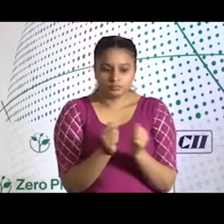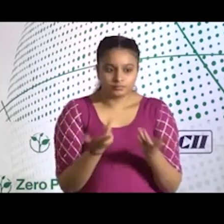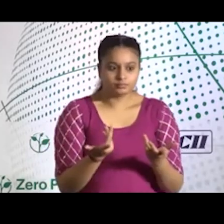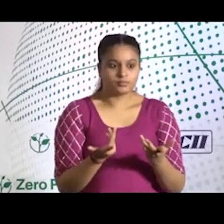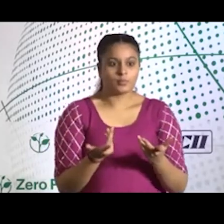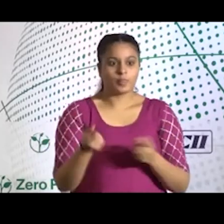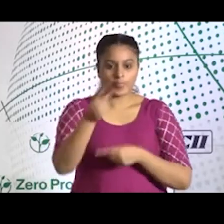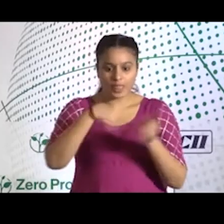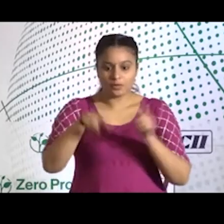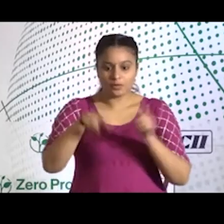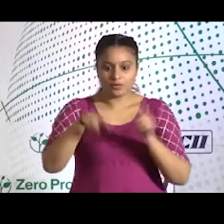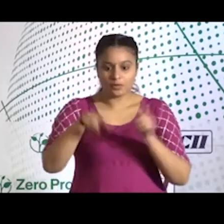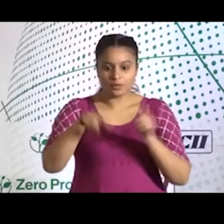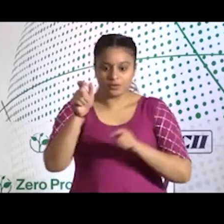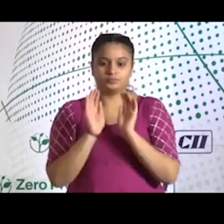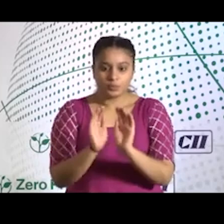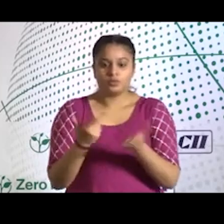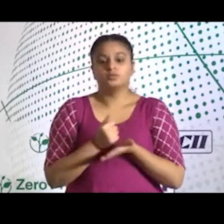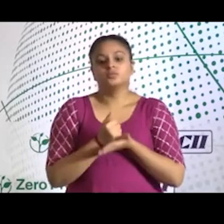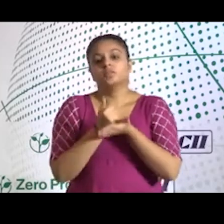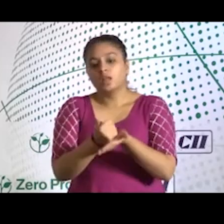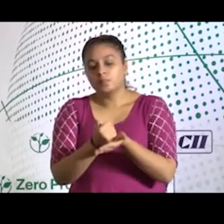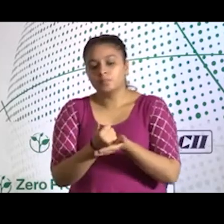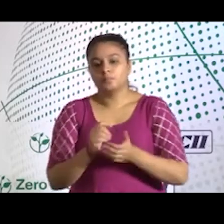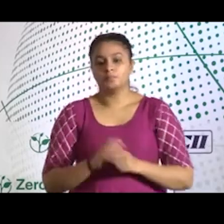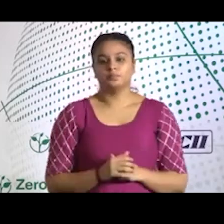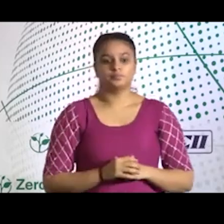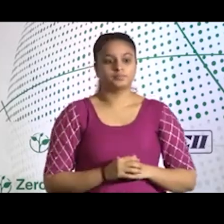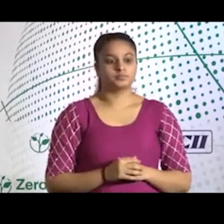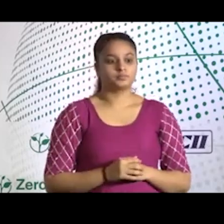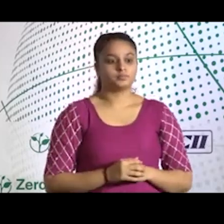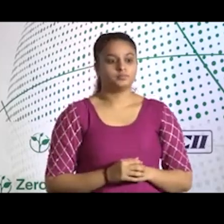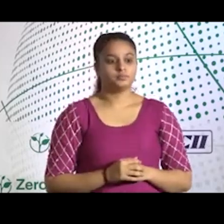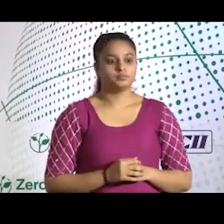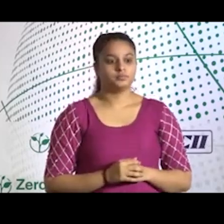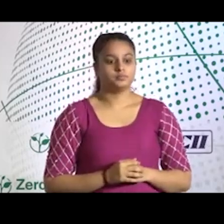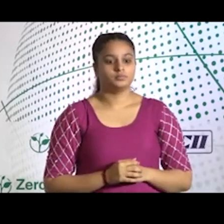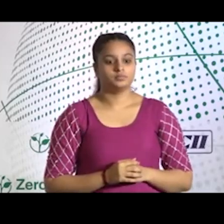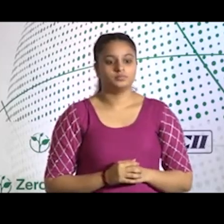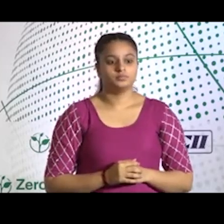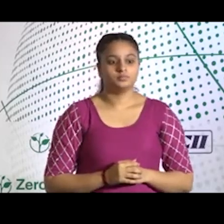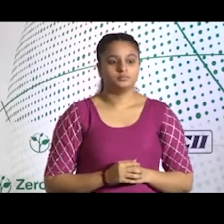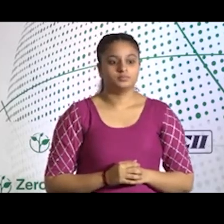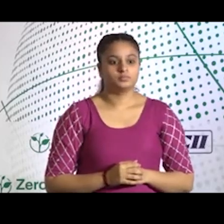all of them to get ready for their career growth as well. This is wonderful.